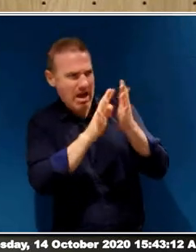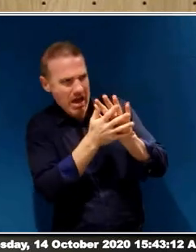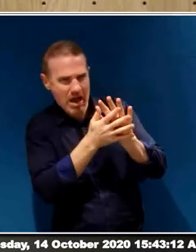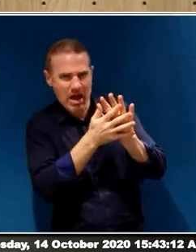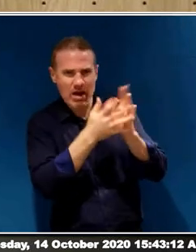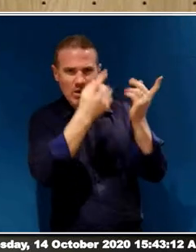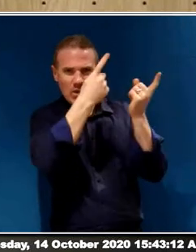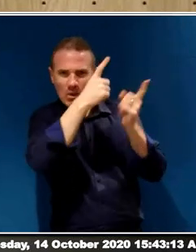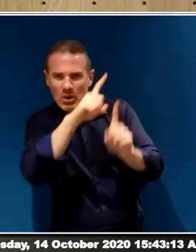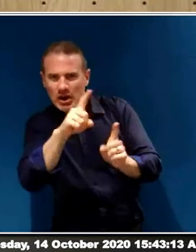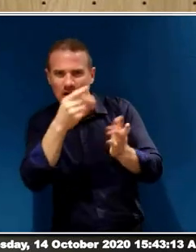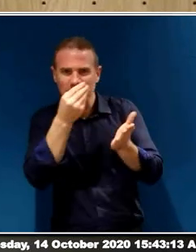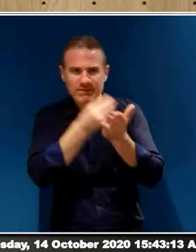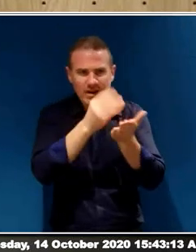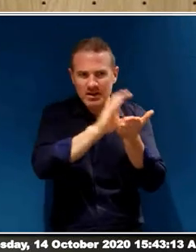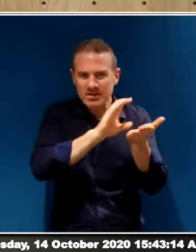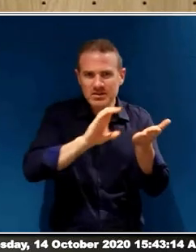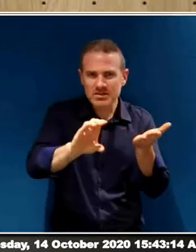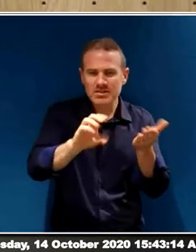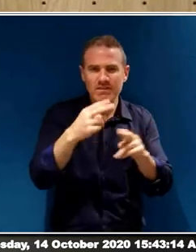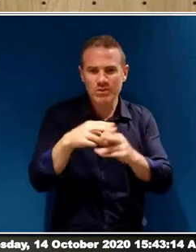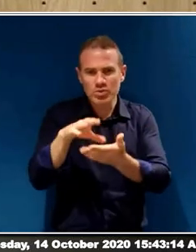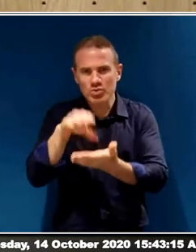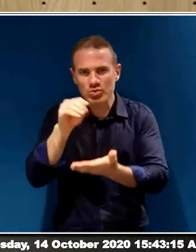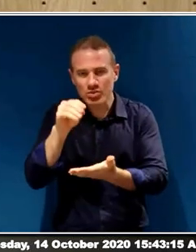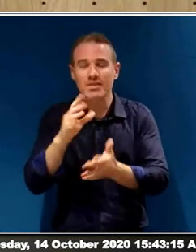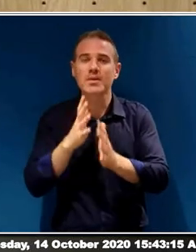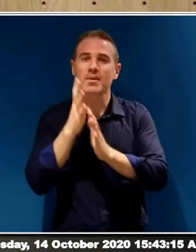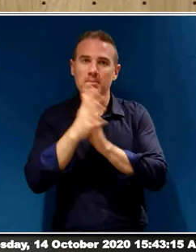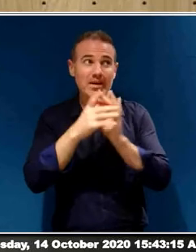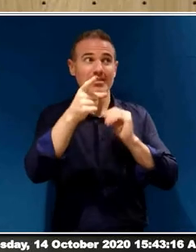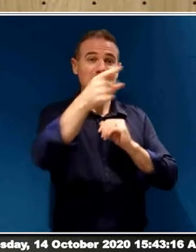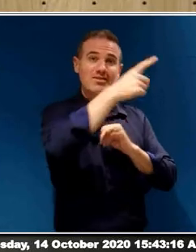turn their gaze towards the things that a student cannot do.